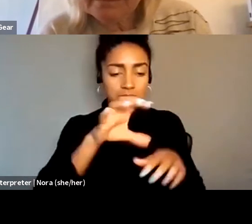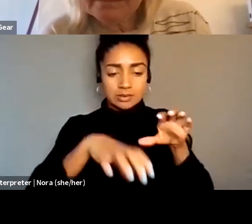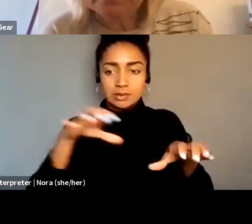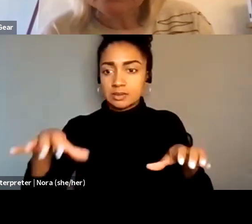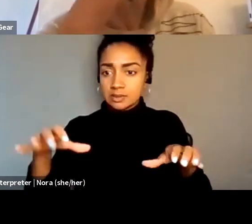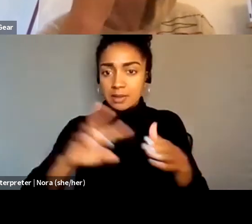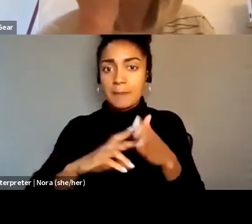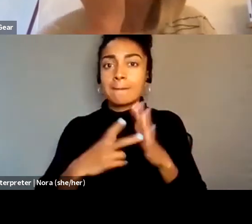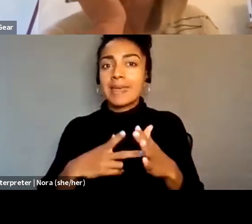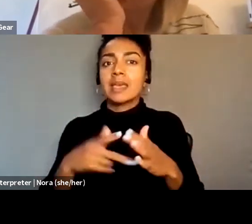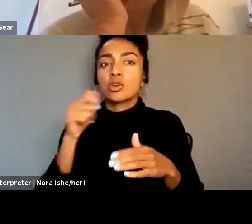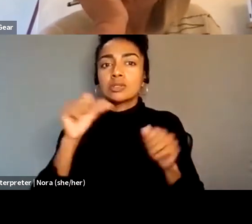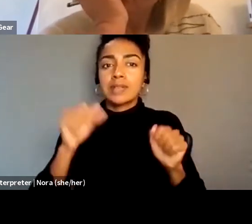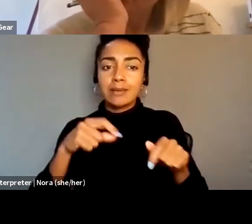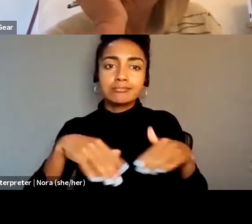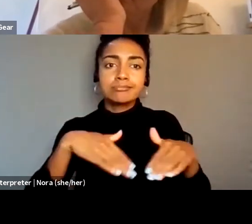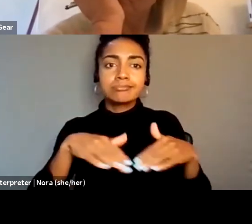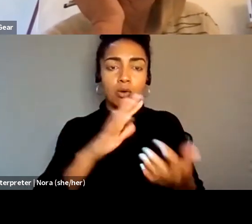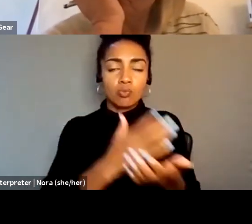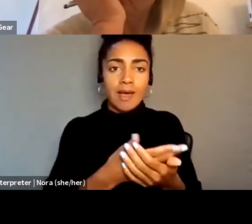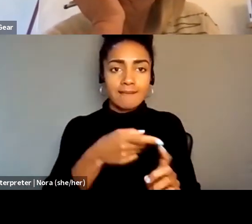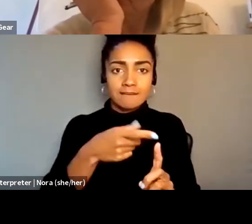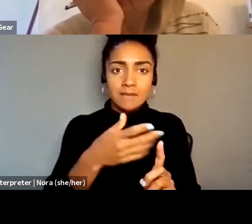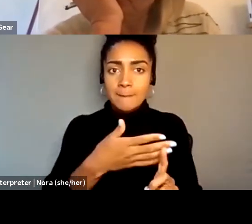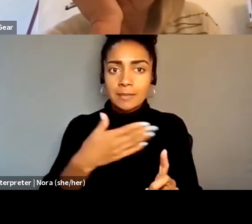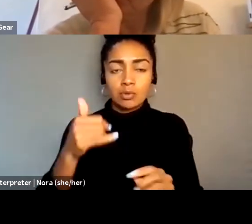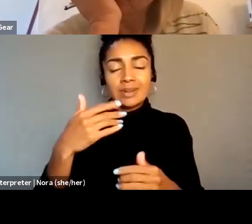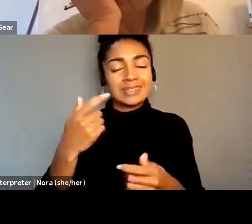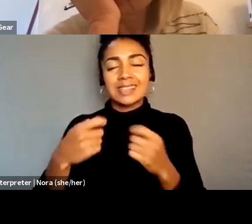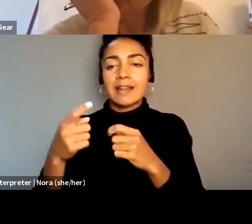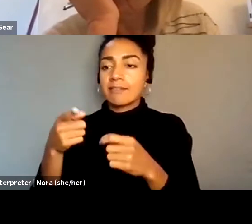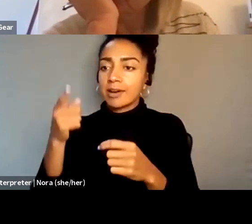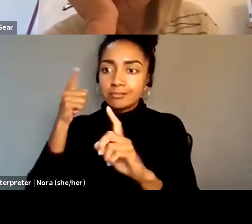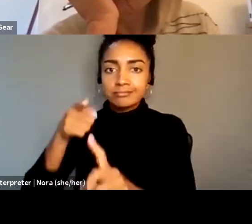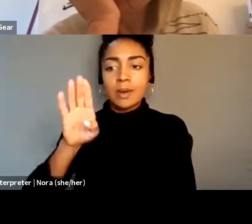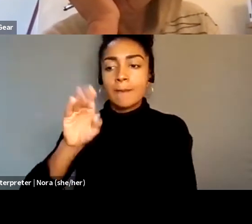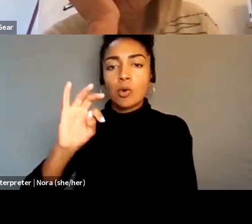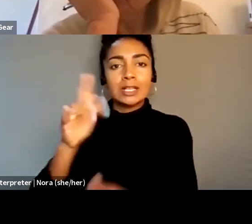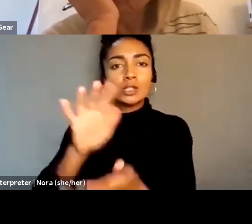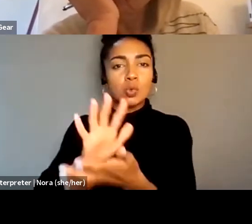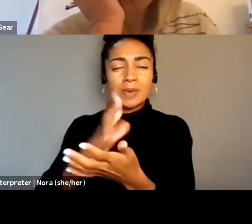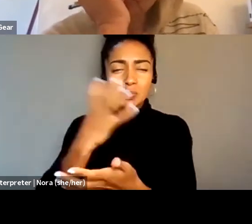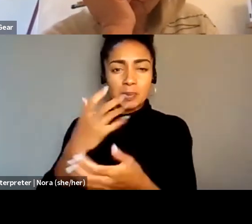in addition to boarding costs. There are so many hidden costs, but also the fact that